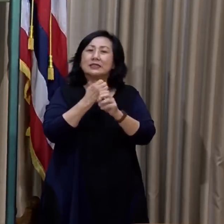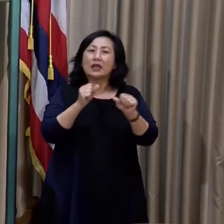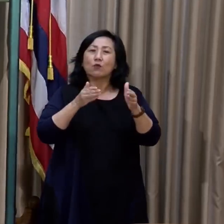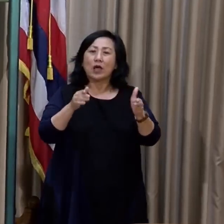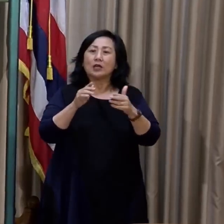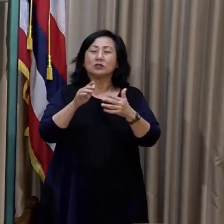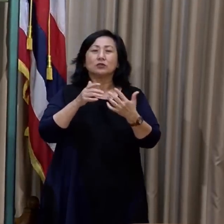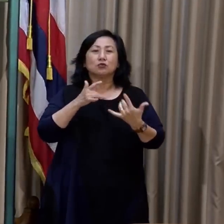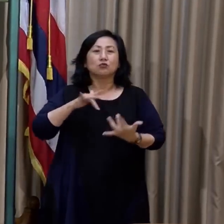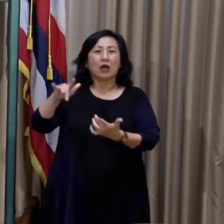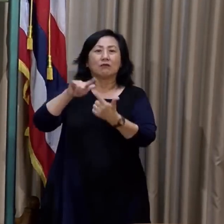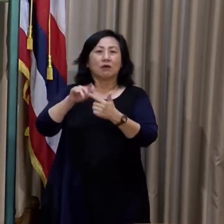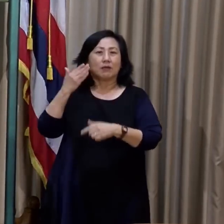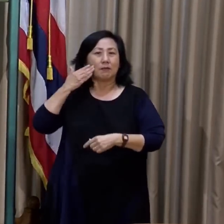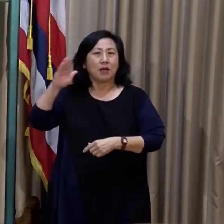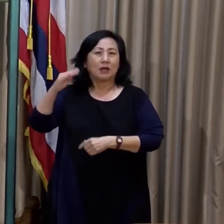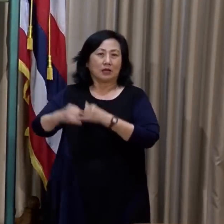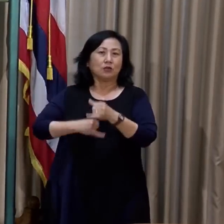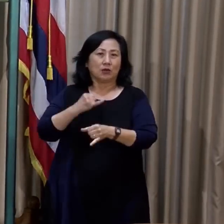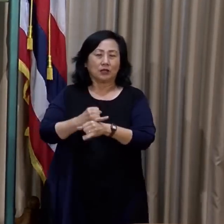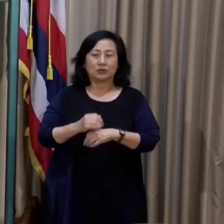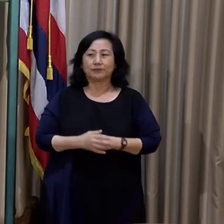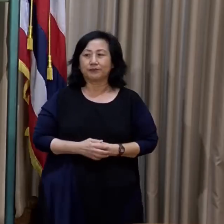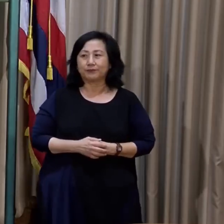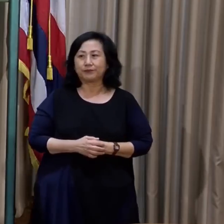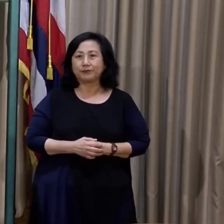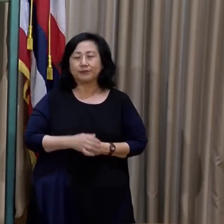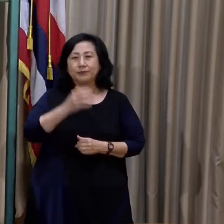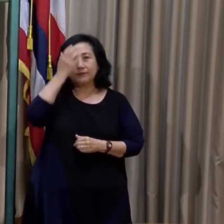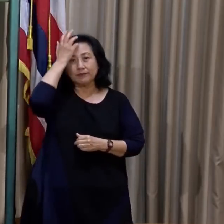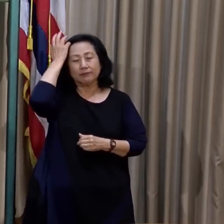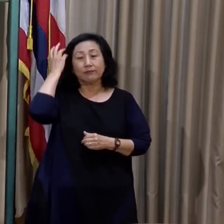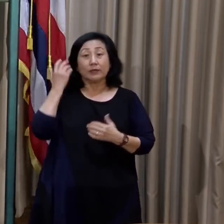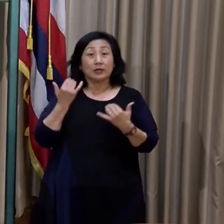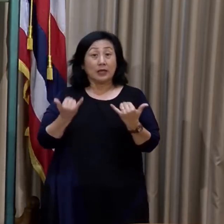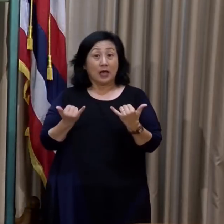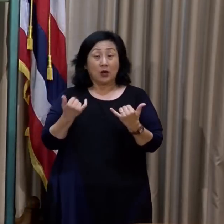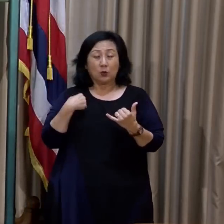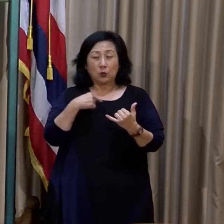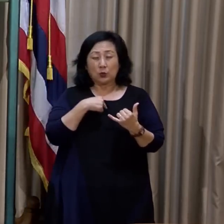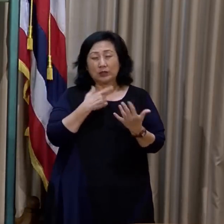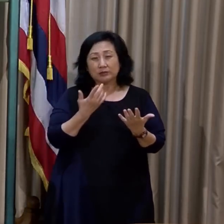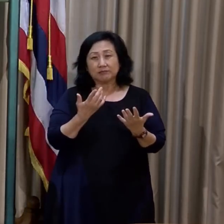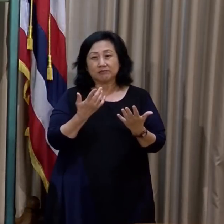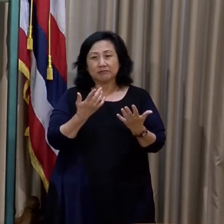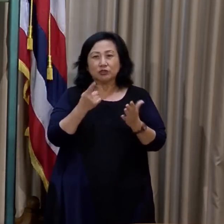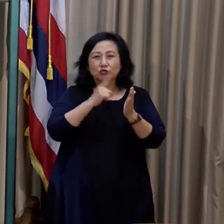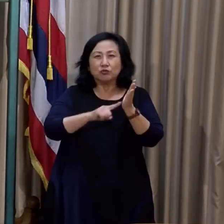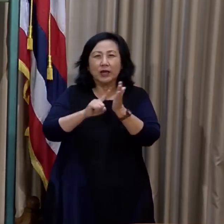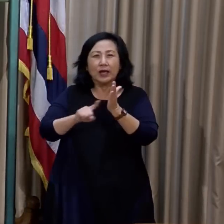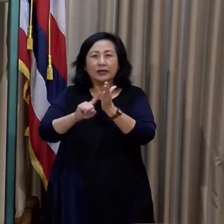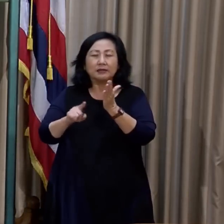WE ARE WORKING IN OPPORTUNITIES TO ENGAGE IN SAFE TRANSPACIFIC TRAVEL AS QUICKLY AS WE CAN.